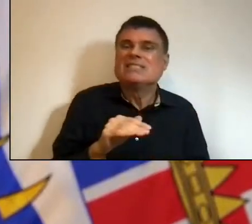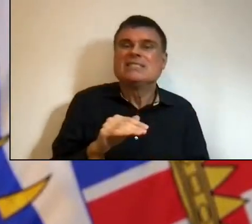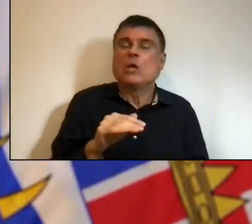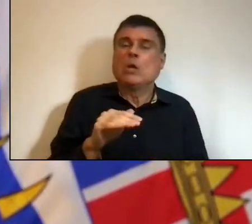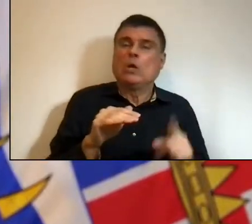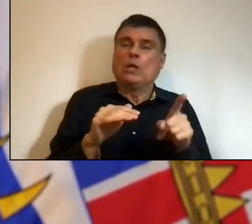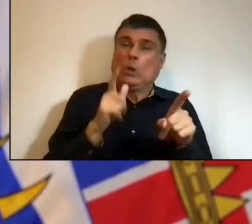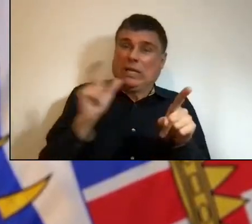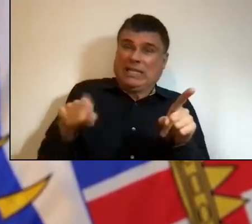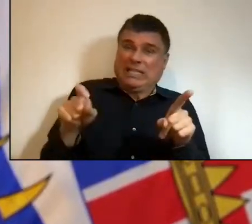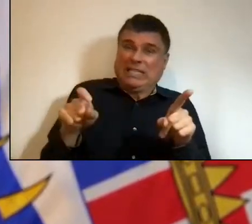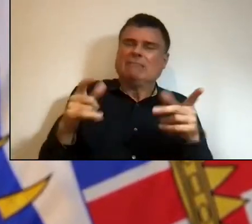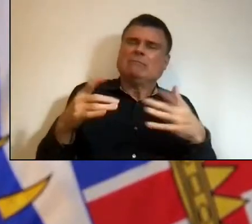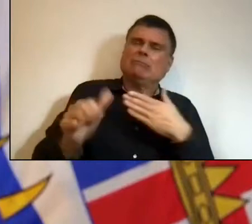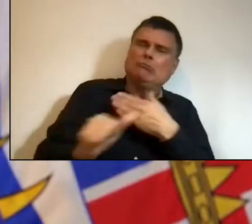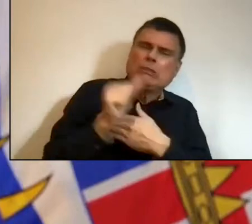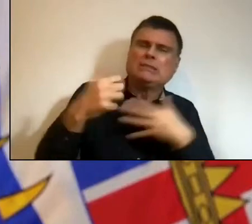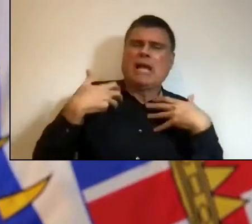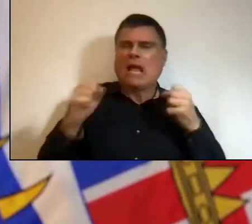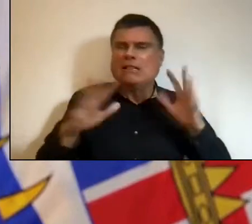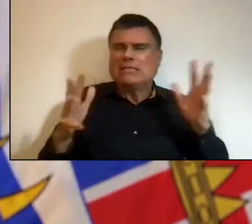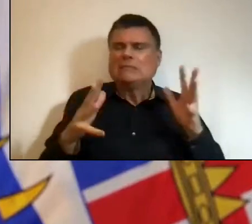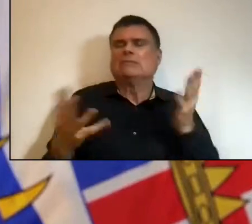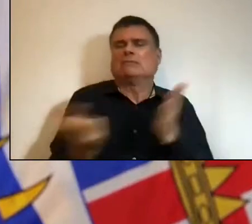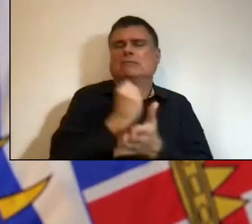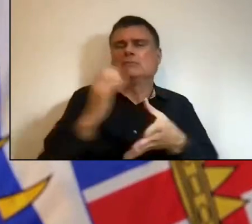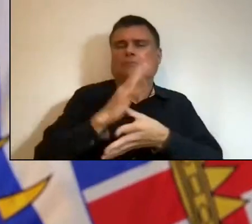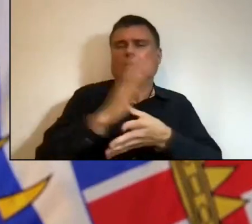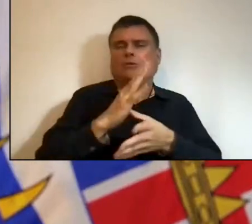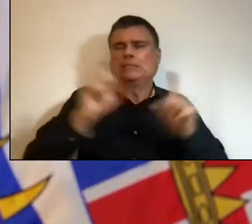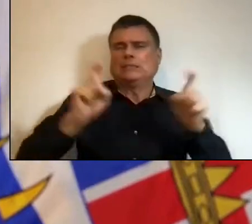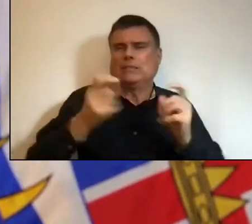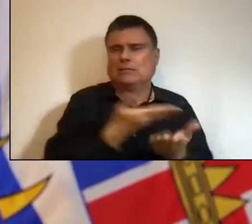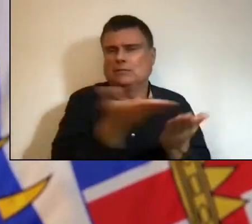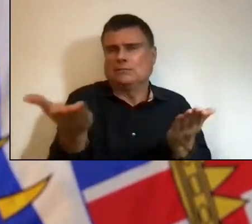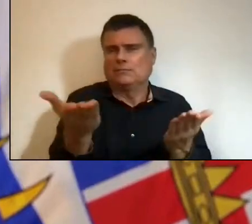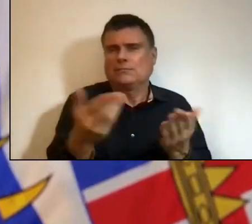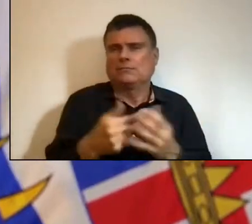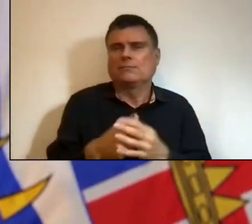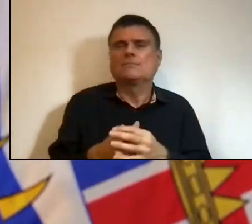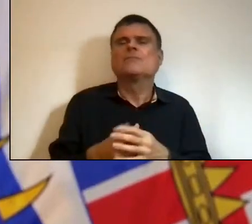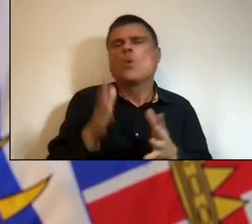So we'll be coming out with additional information for people on self care on when to